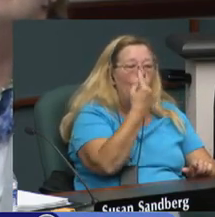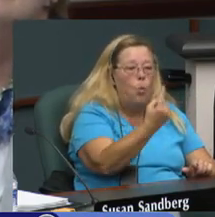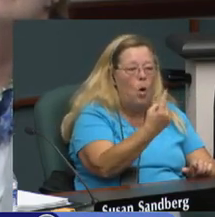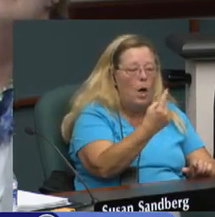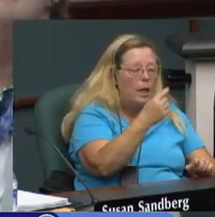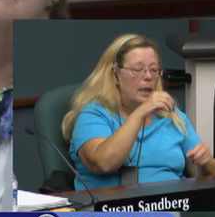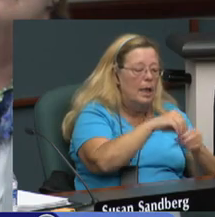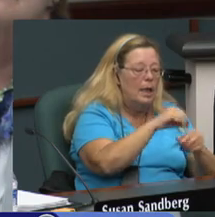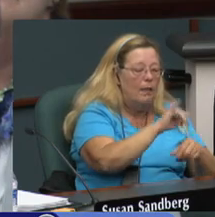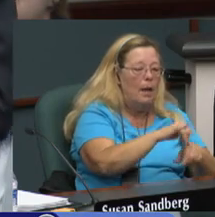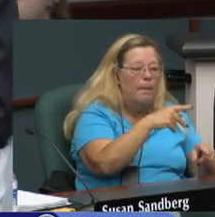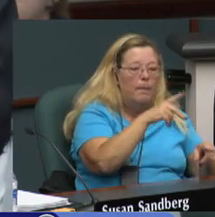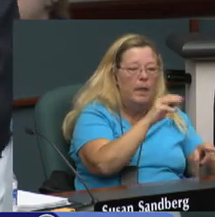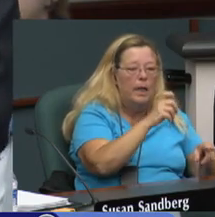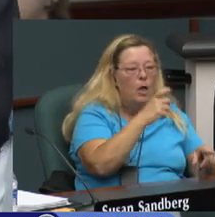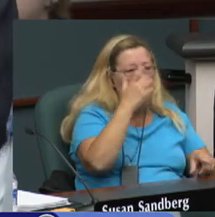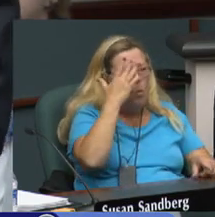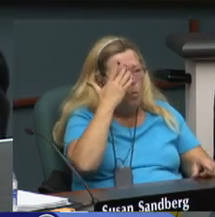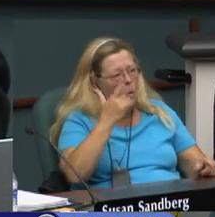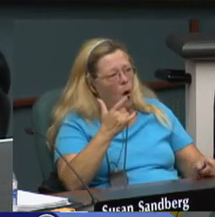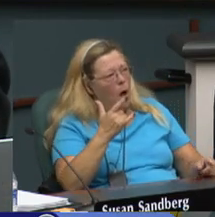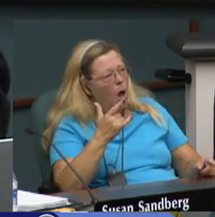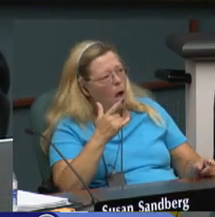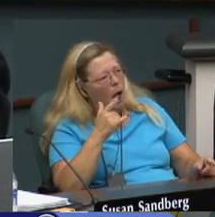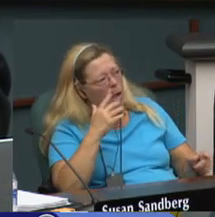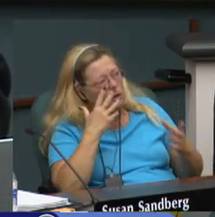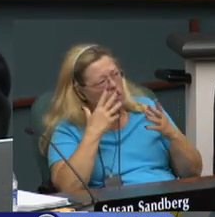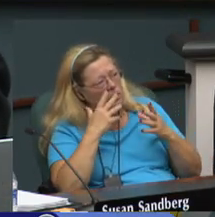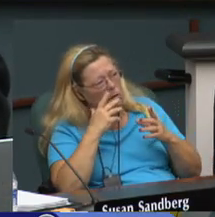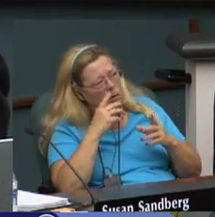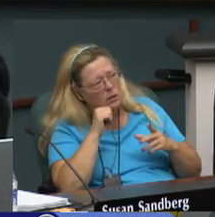your question is there why would they thrown upon that well generally local